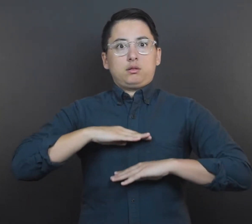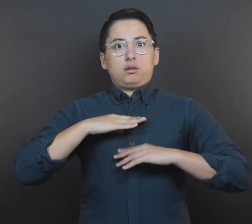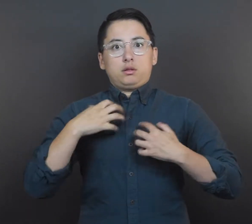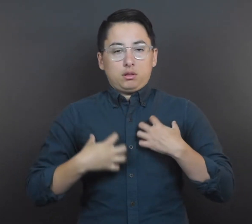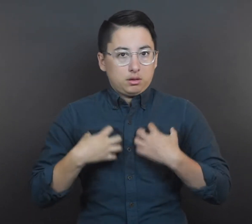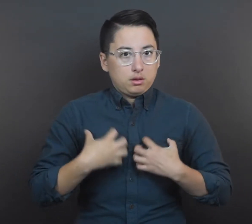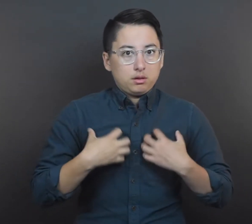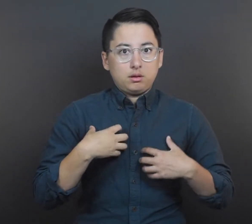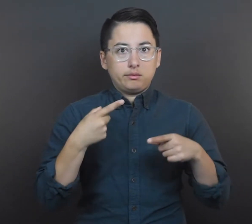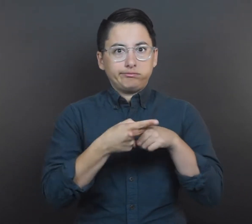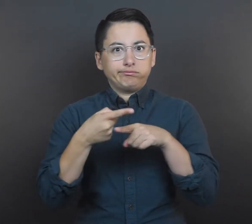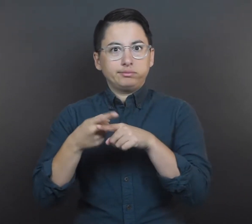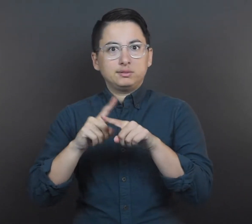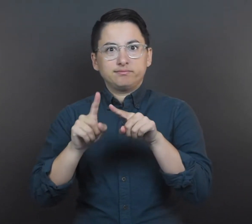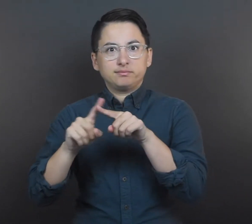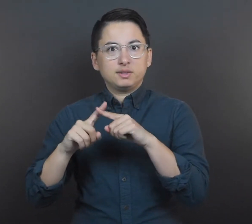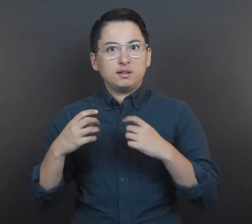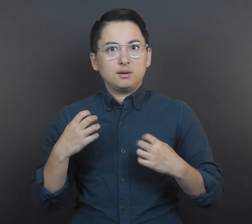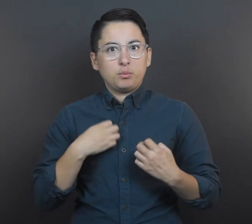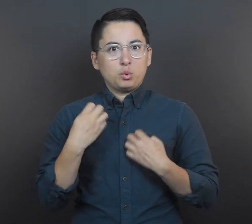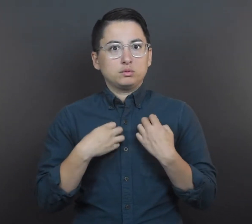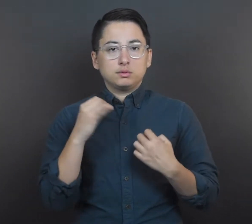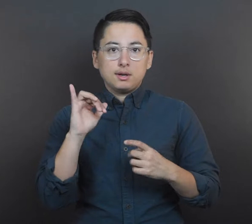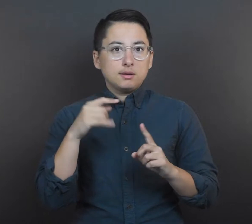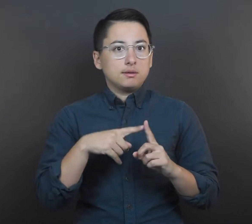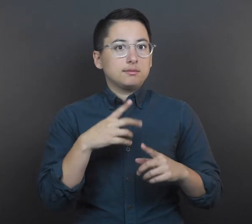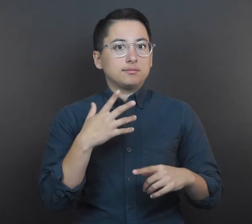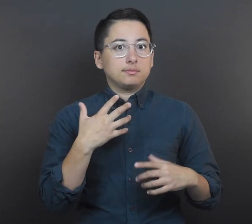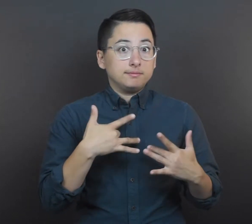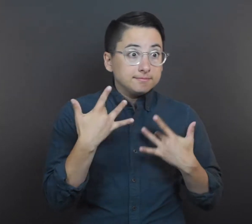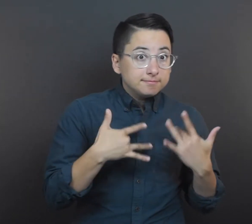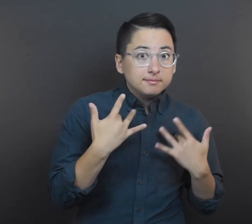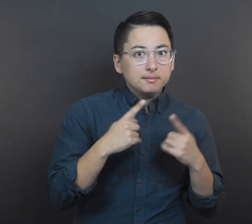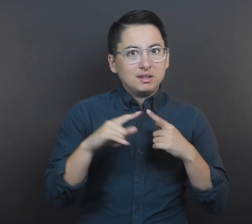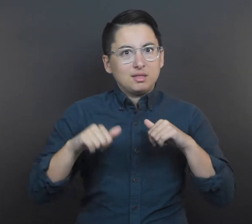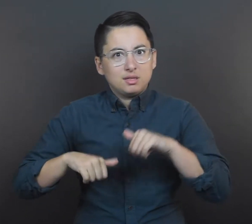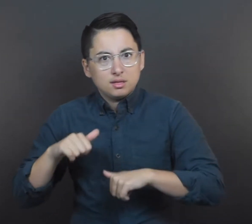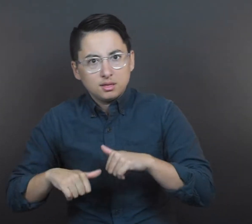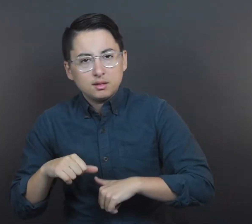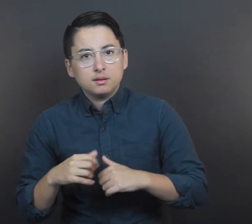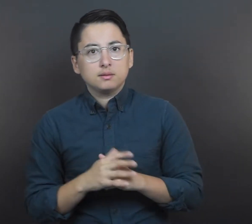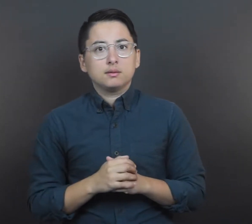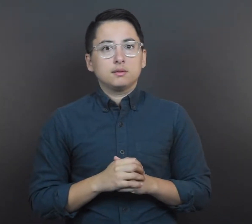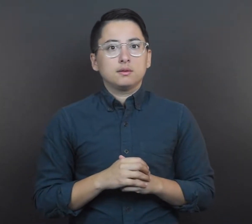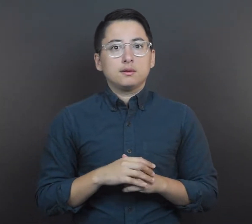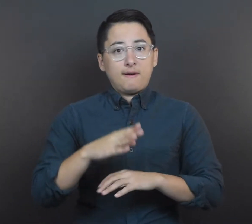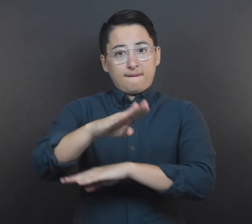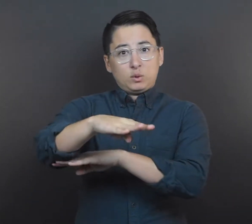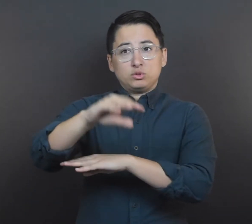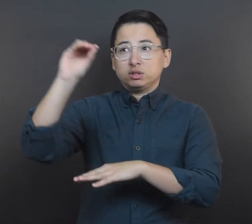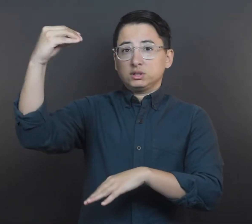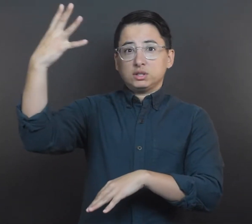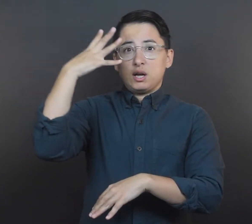I’m suddenly filled with conflicting emotions, primarily excitement and apprehension.